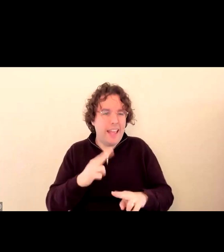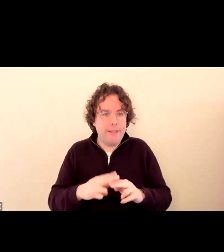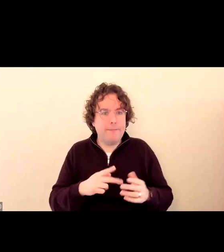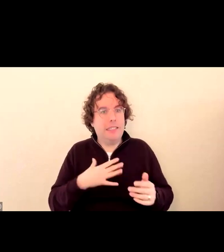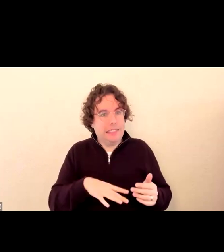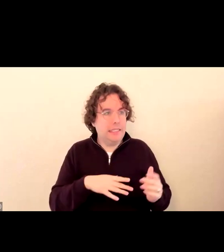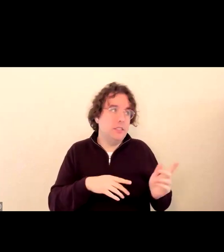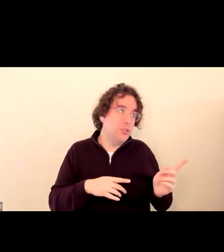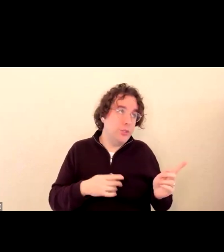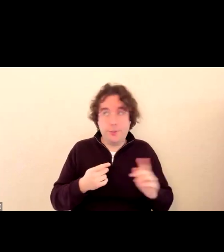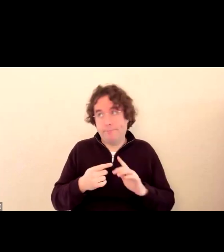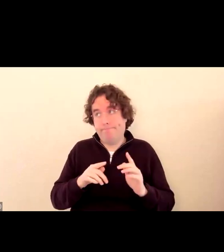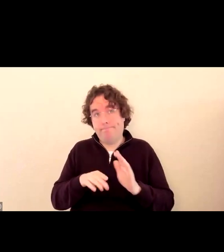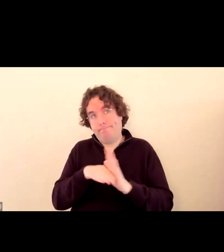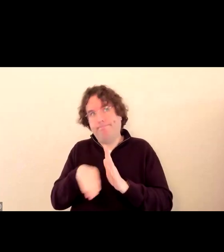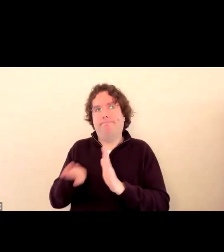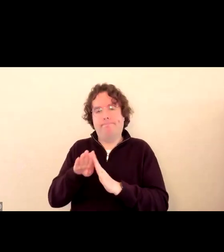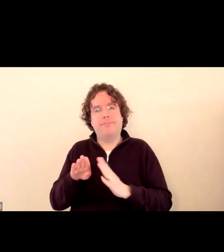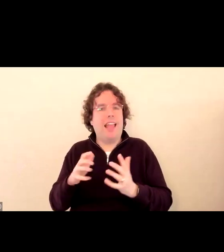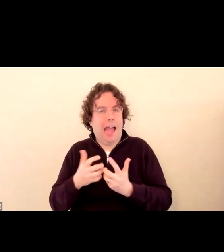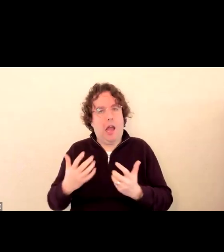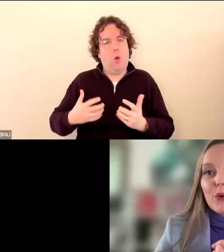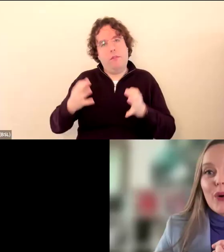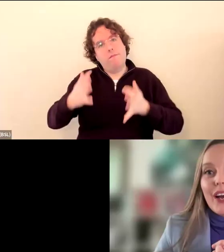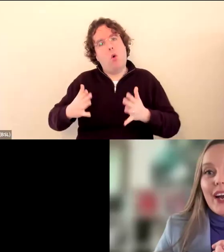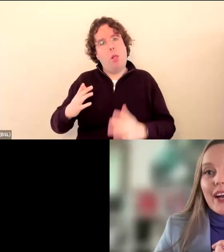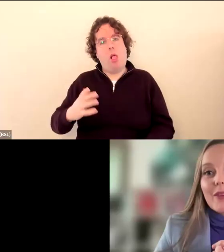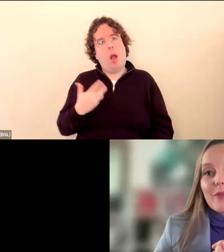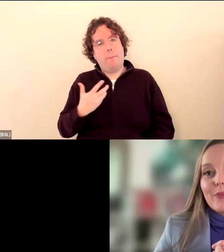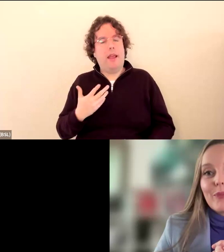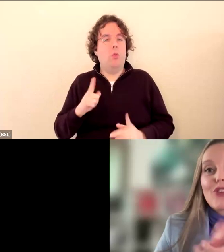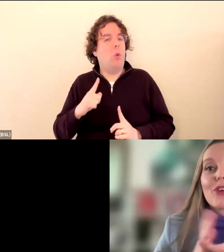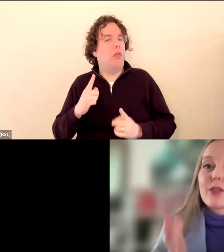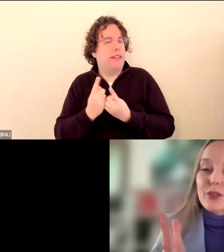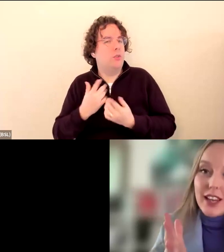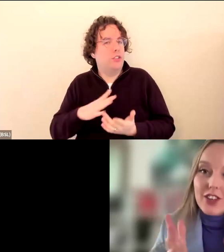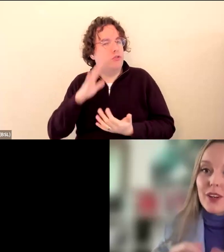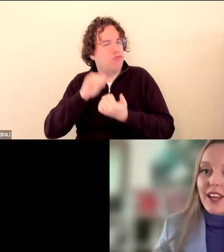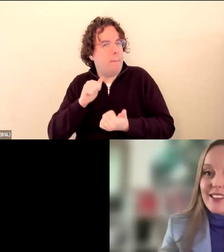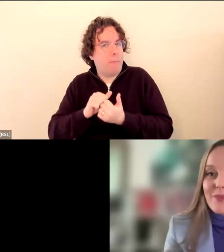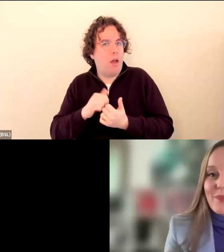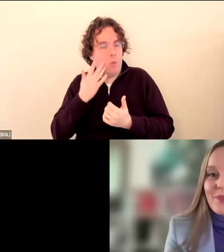it to that stage, some kind of things to bear in mind at that more stressful stage, I guess.